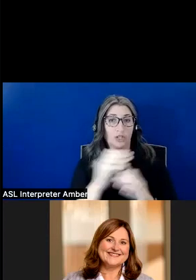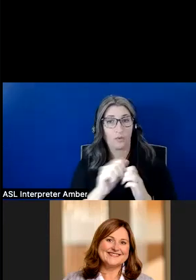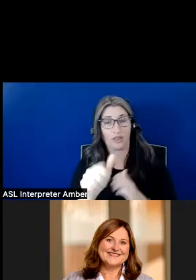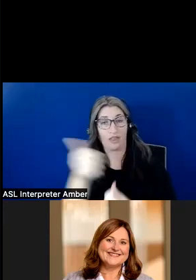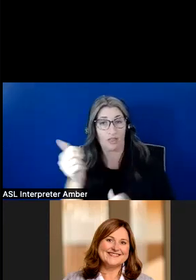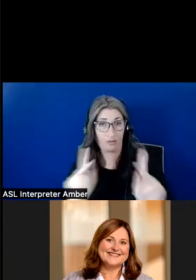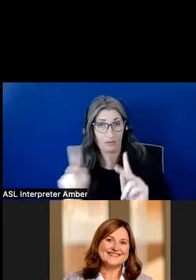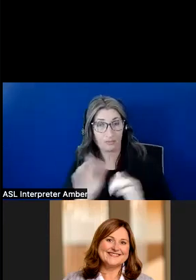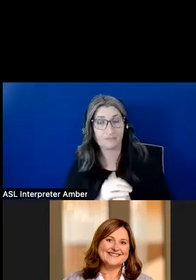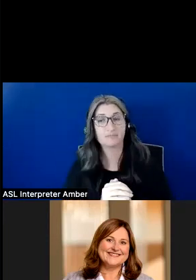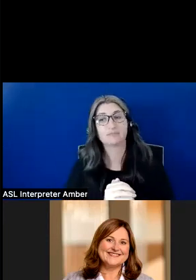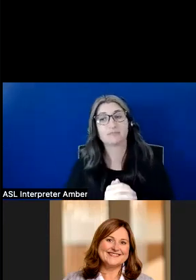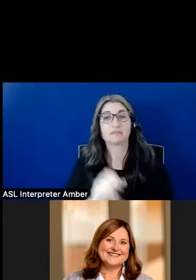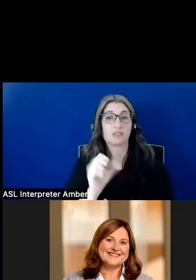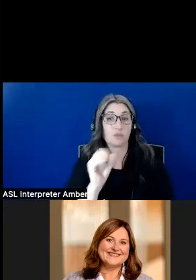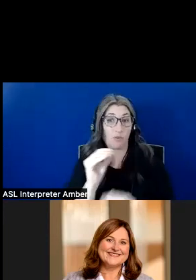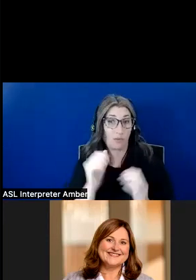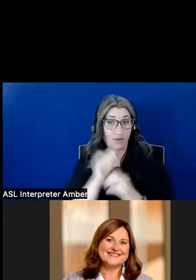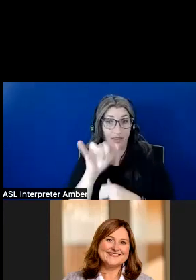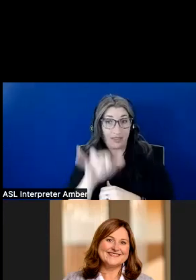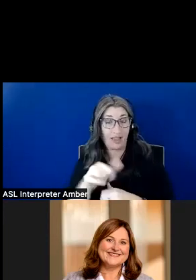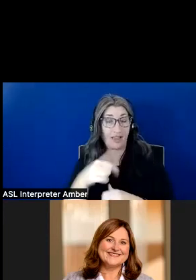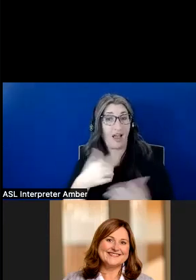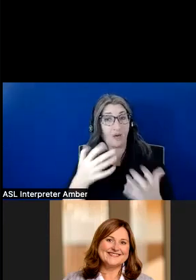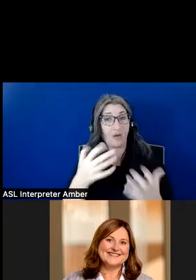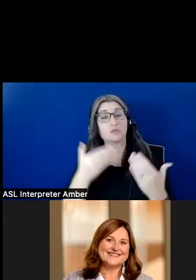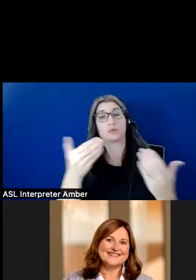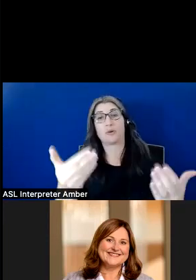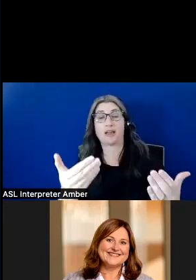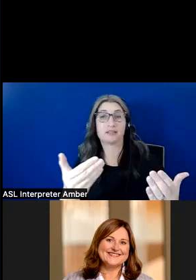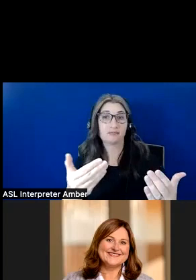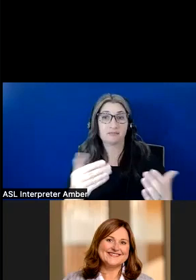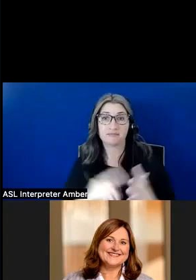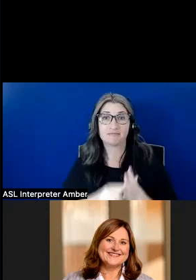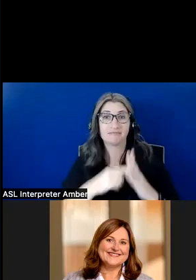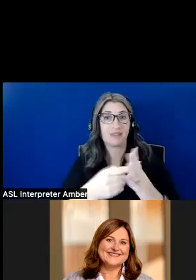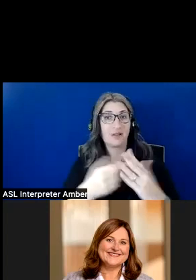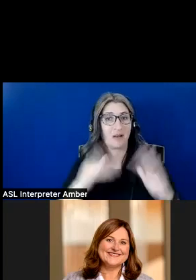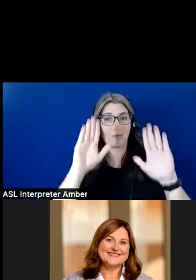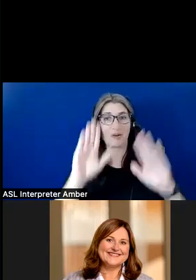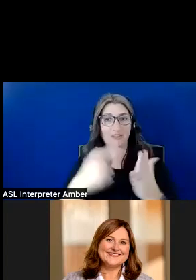With that, I would love to go ahead and get going. We have a lot of great discussion today.